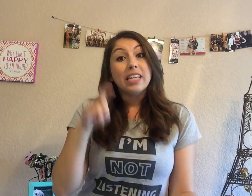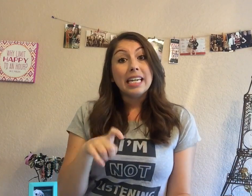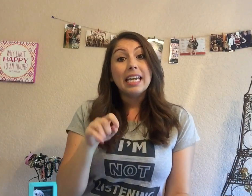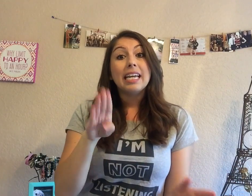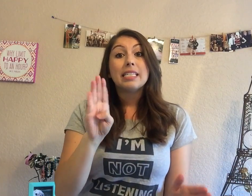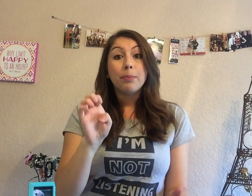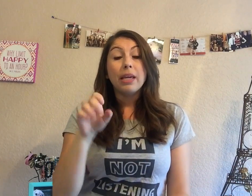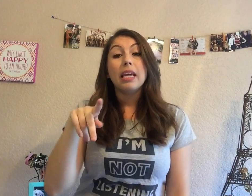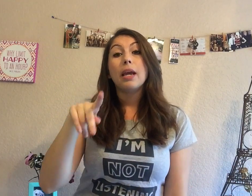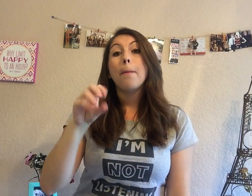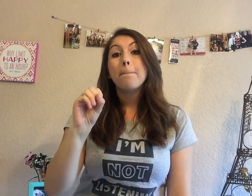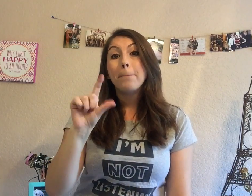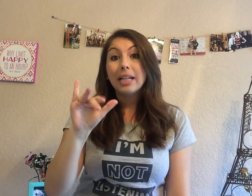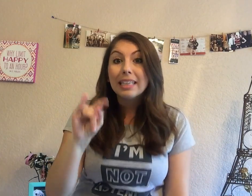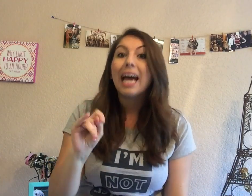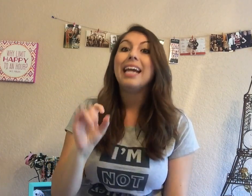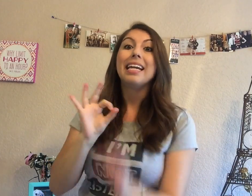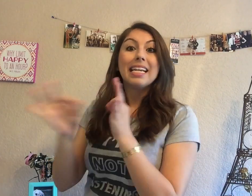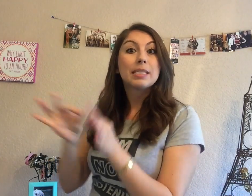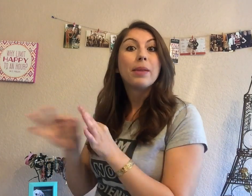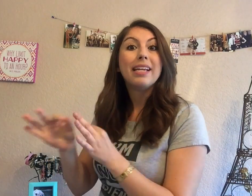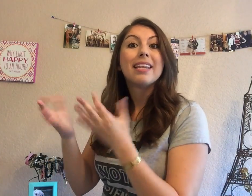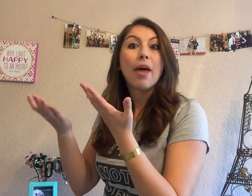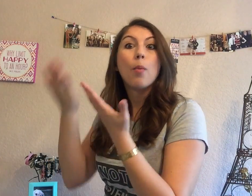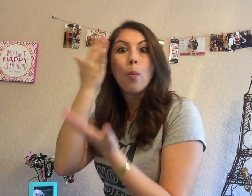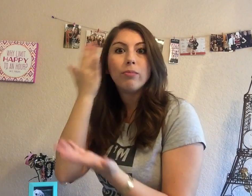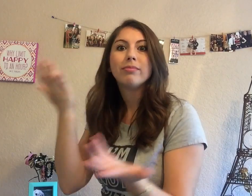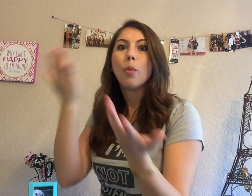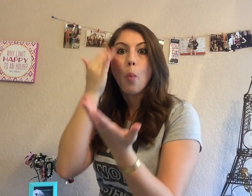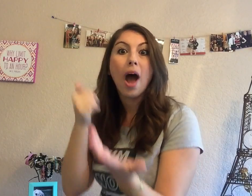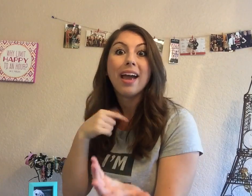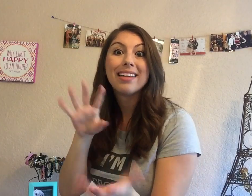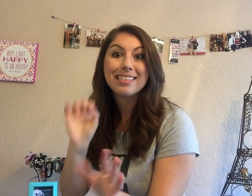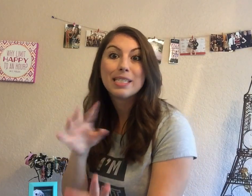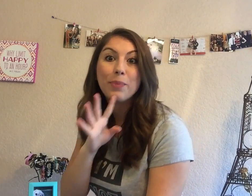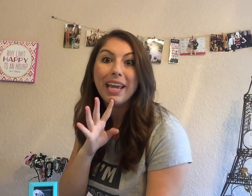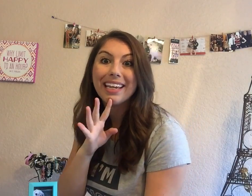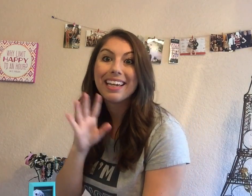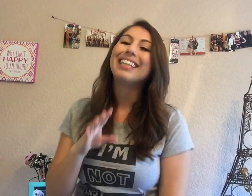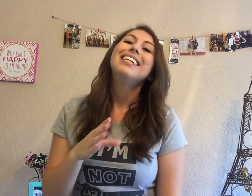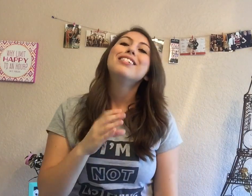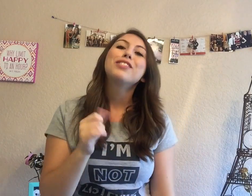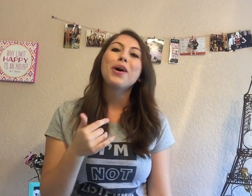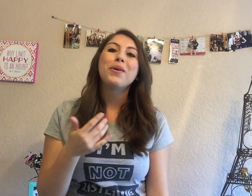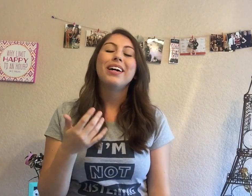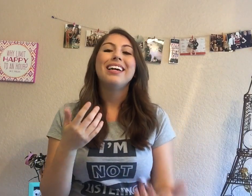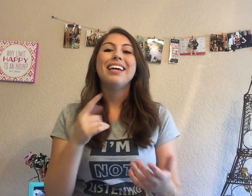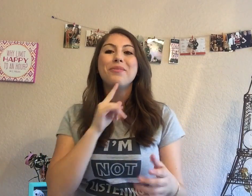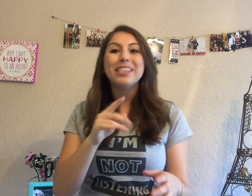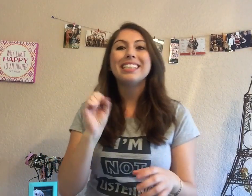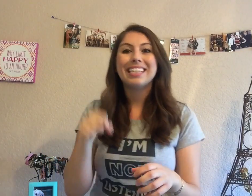the need to be polite and explain to them why I can speak. So, it really can